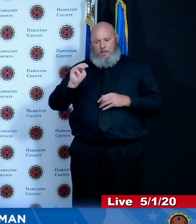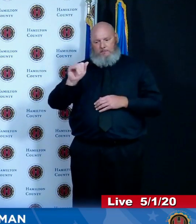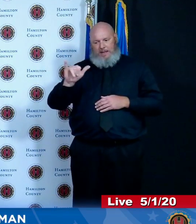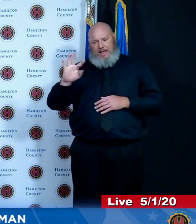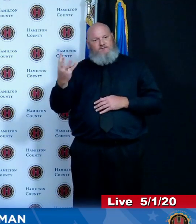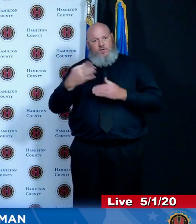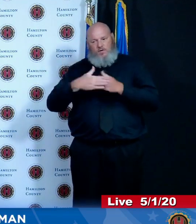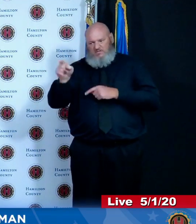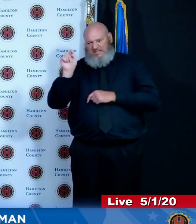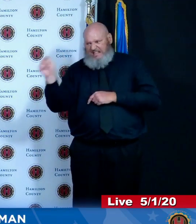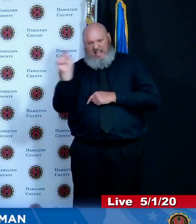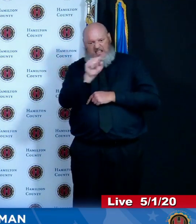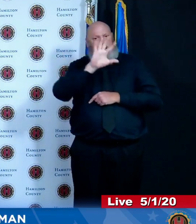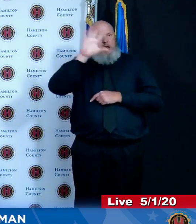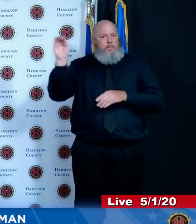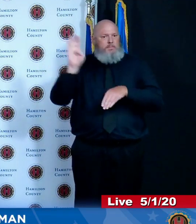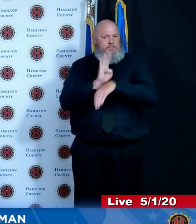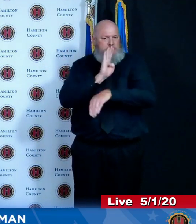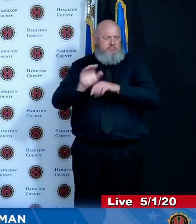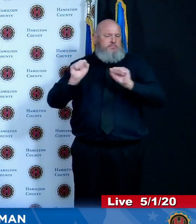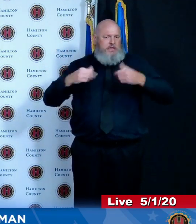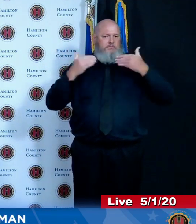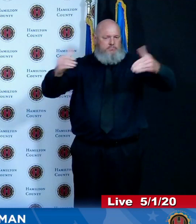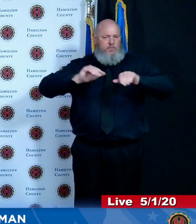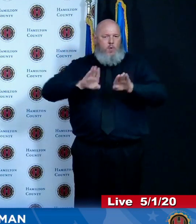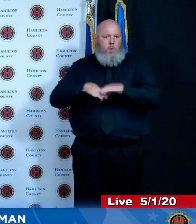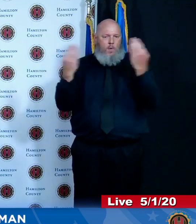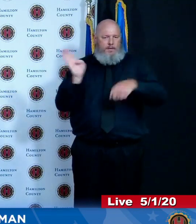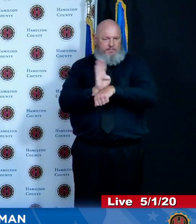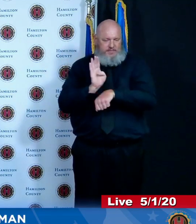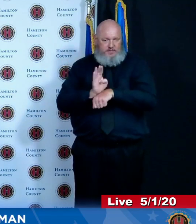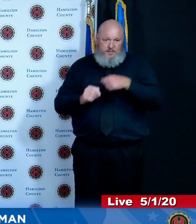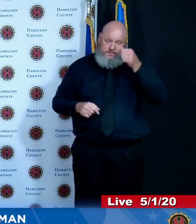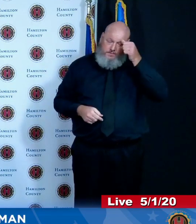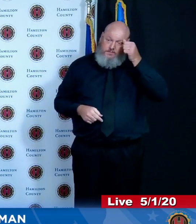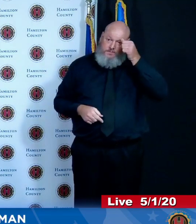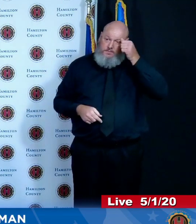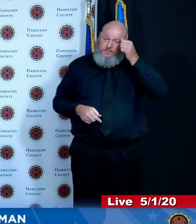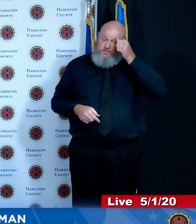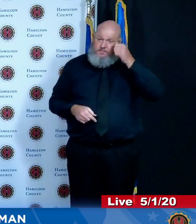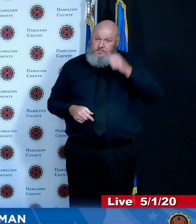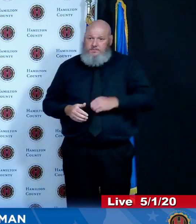and service businesses may begin to reopen so we've had a lot of questions